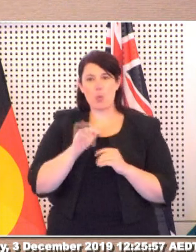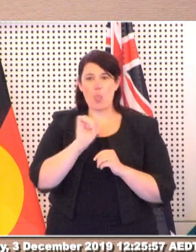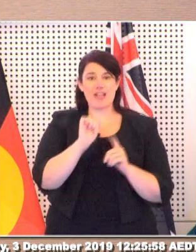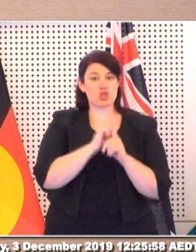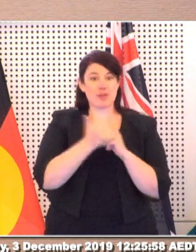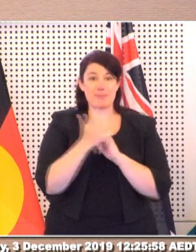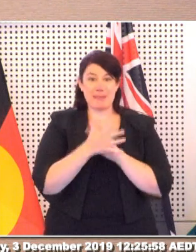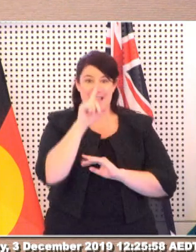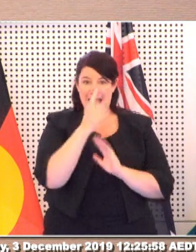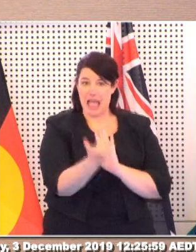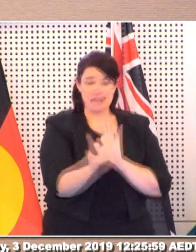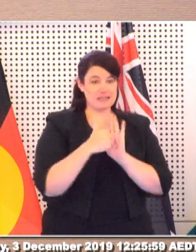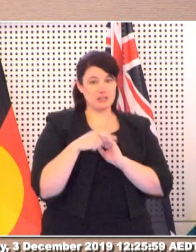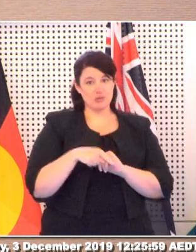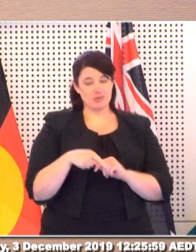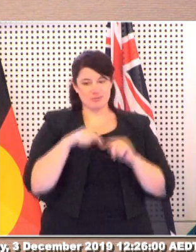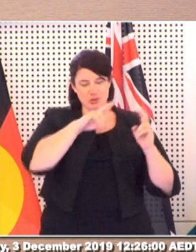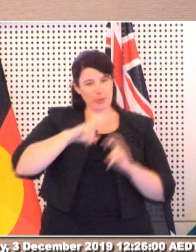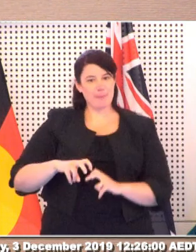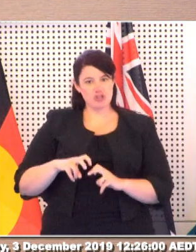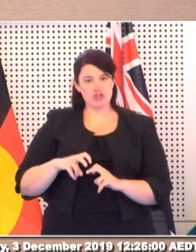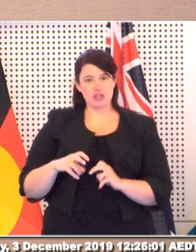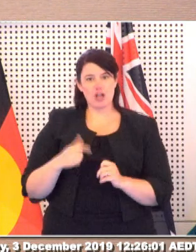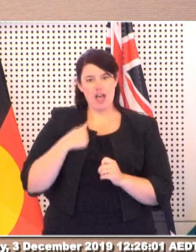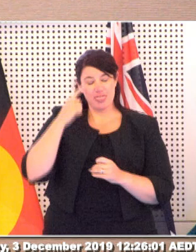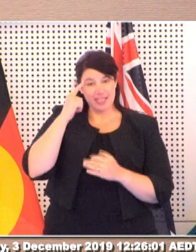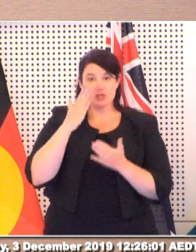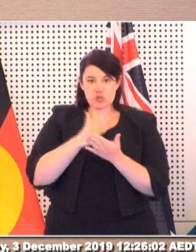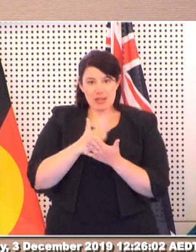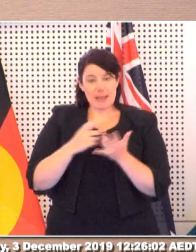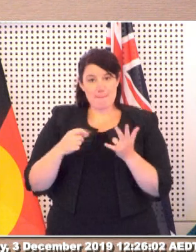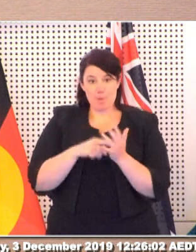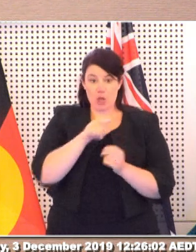I think – I just really want to emphasise how important it is that those people have